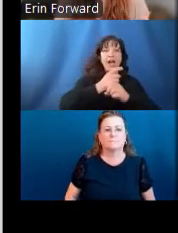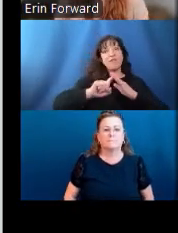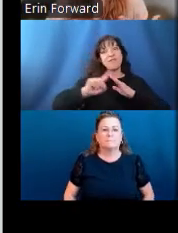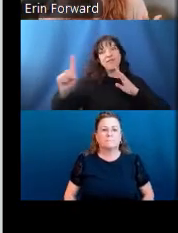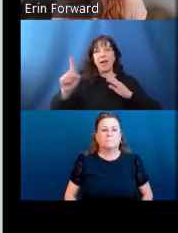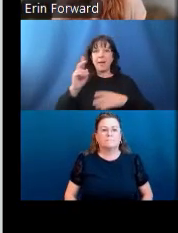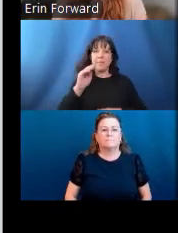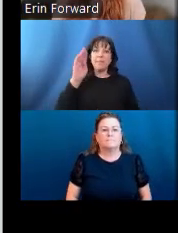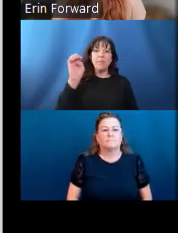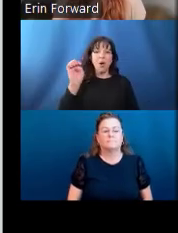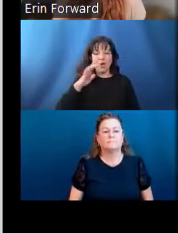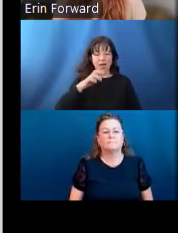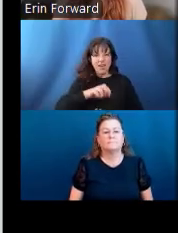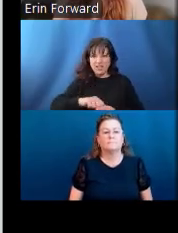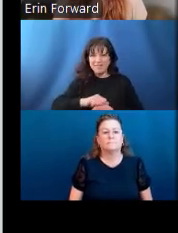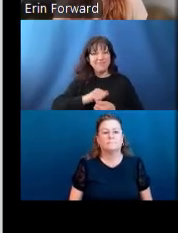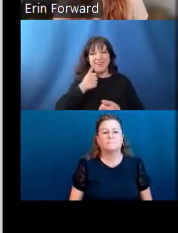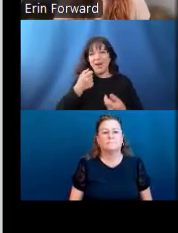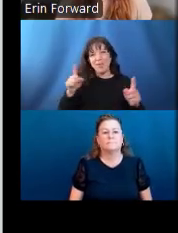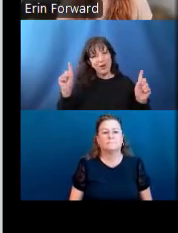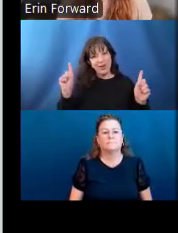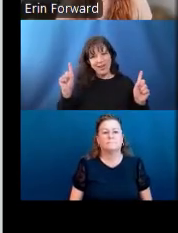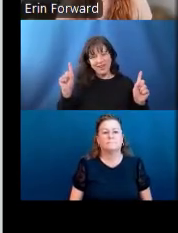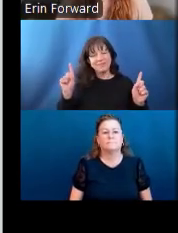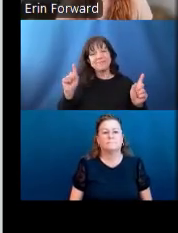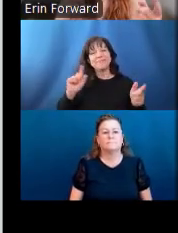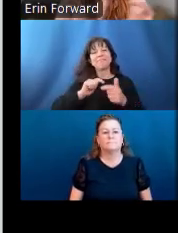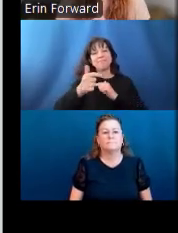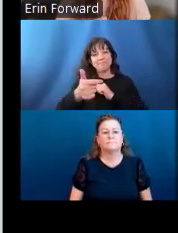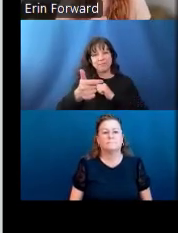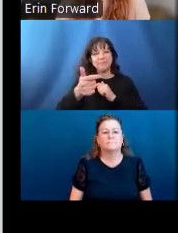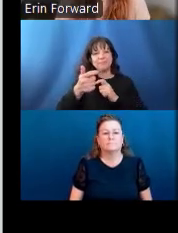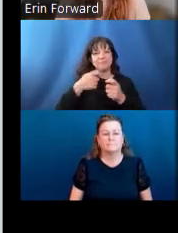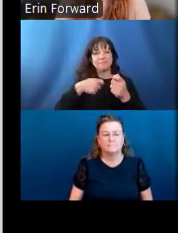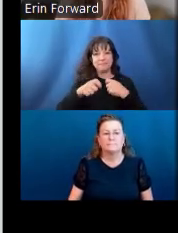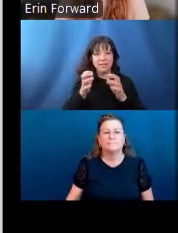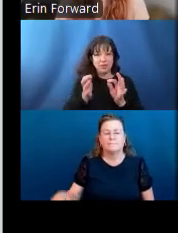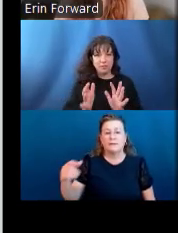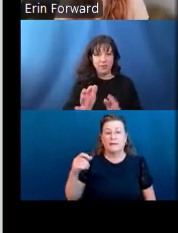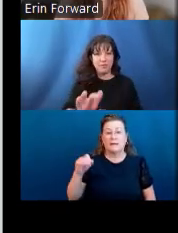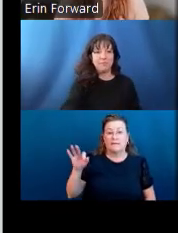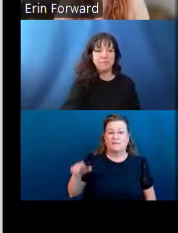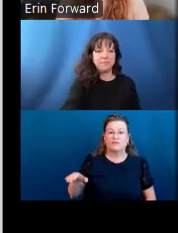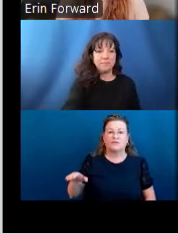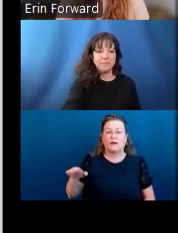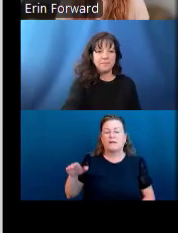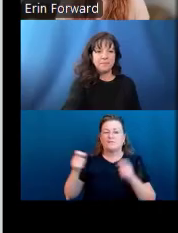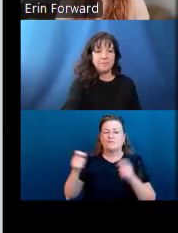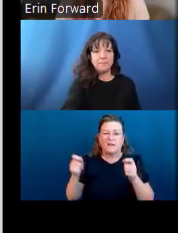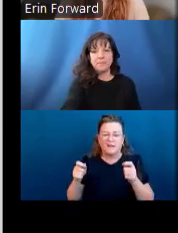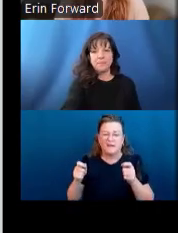my digestion is not working in the same way. And so if a child is regulated, it's going to be hard to feel hunger. If there is